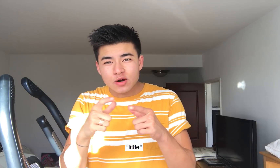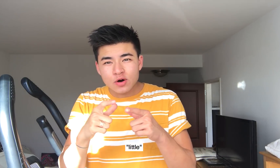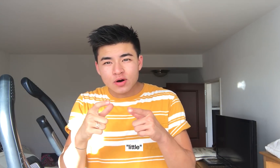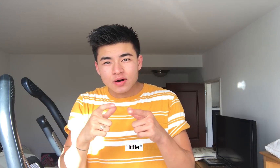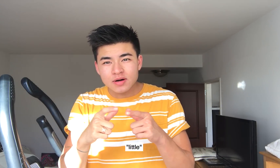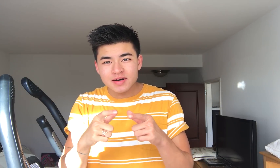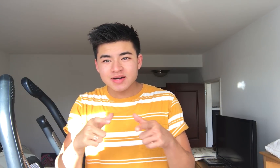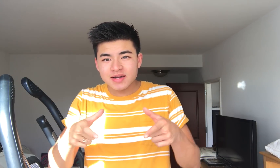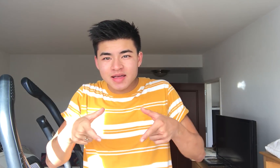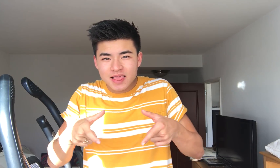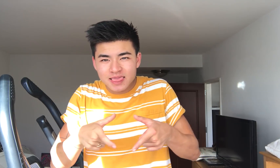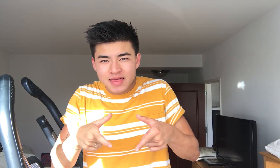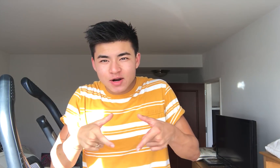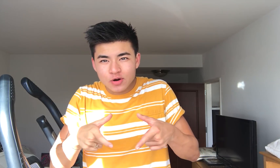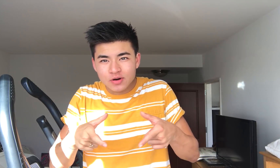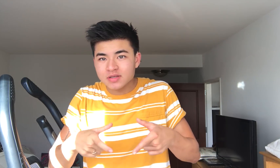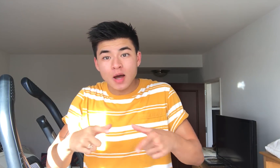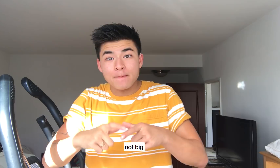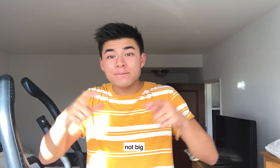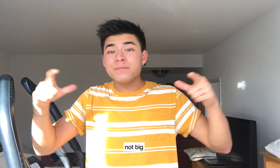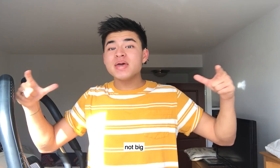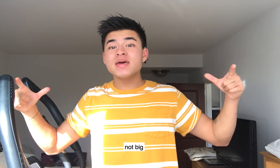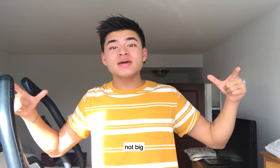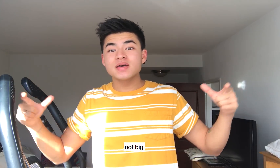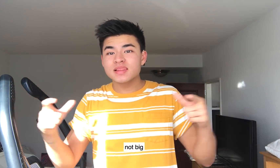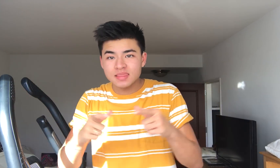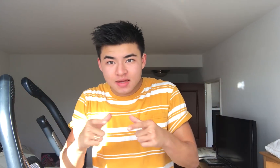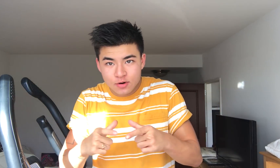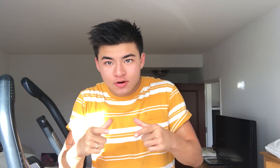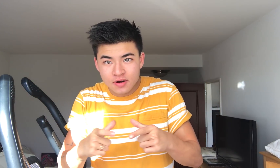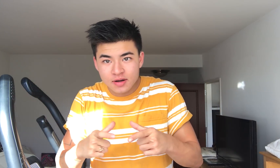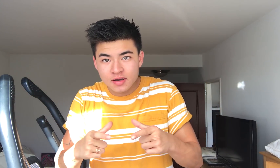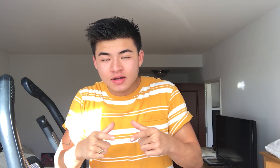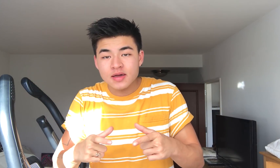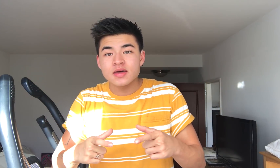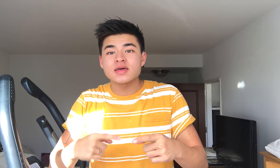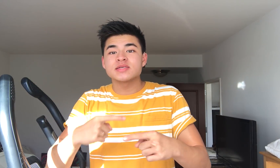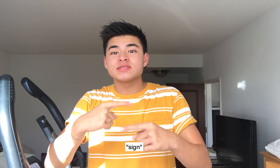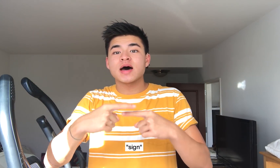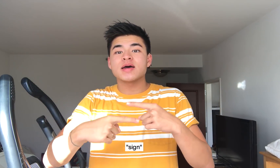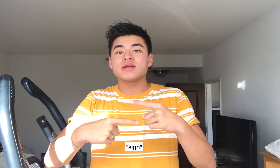Little little not big little sign